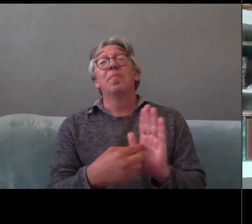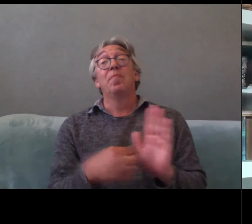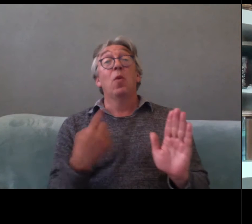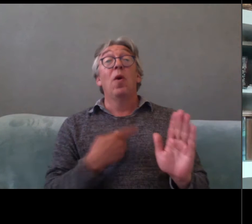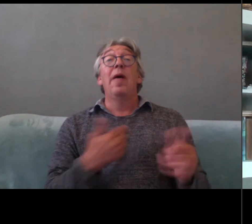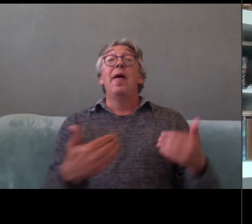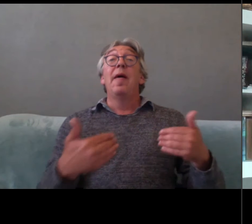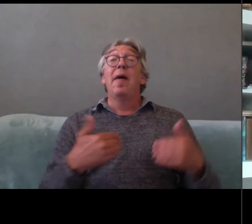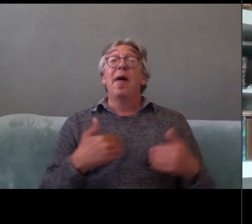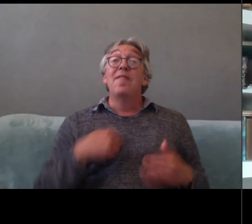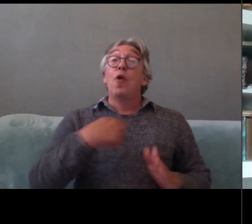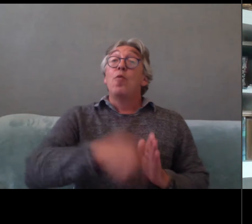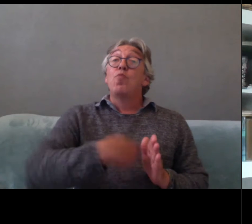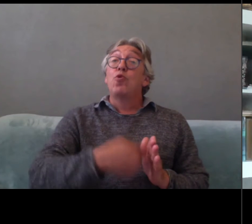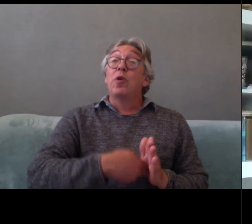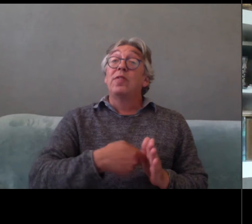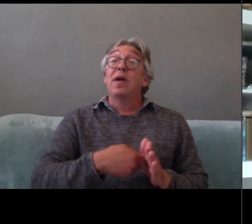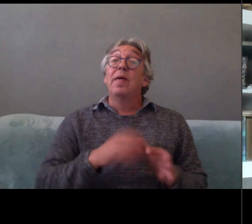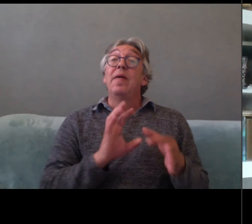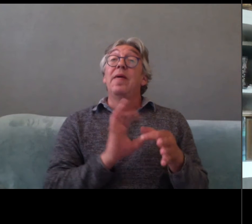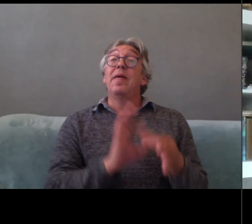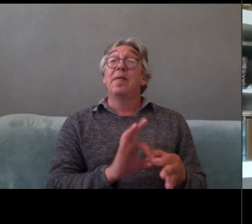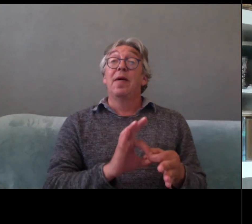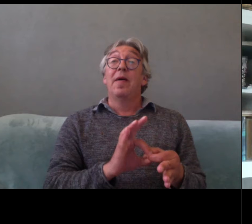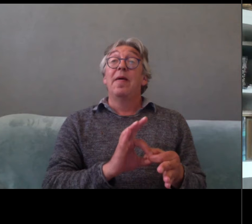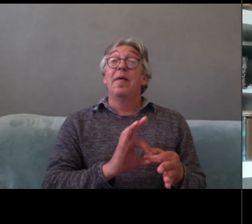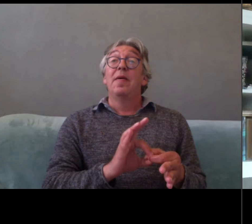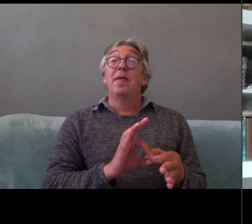So you make an implementation of your project,